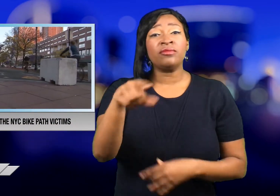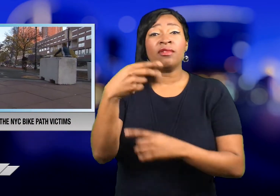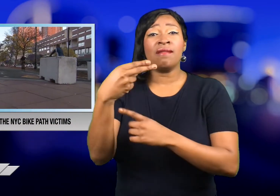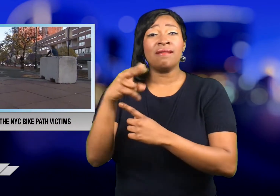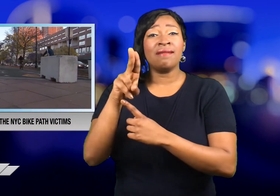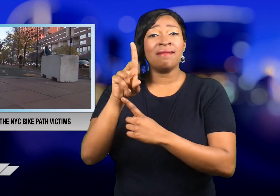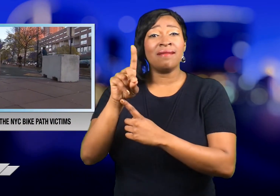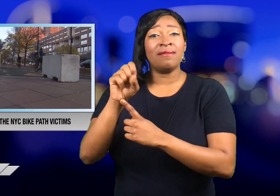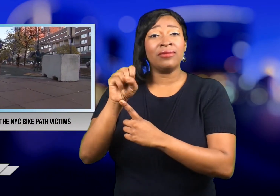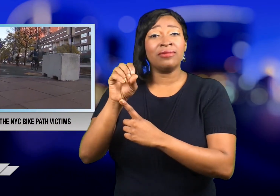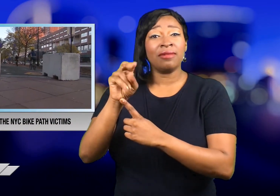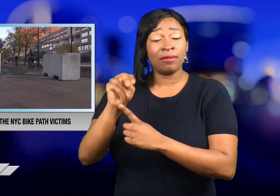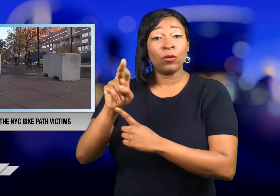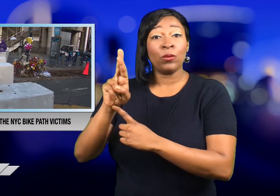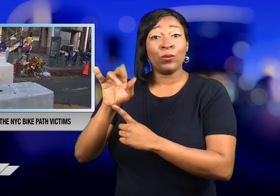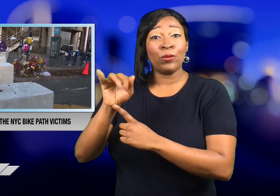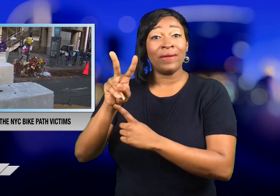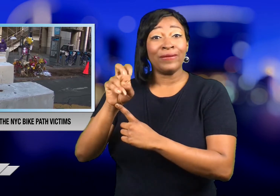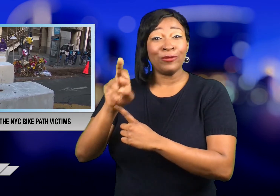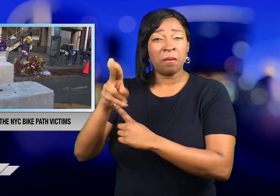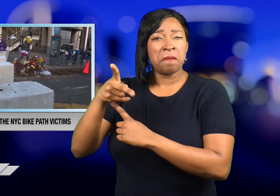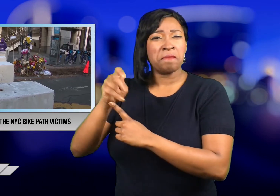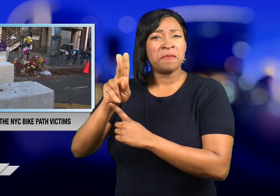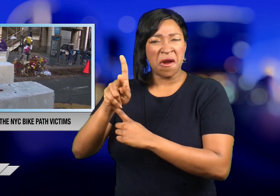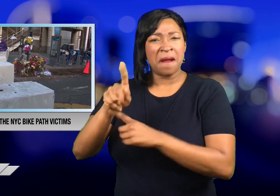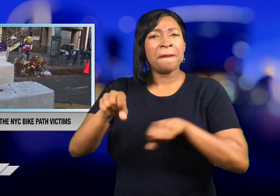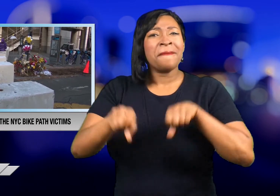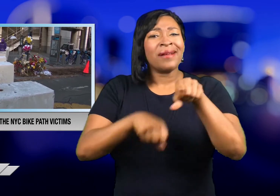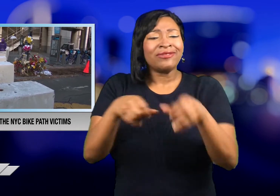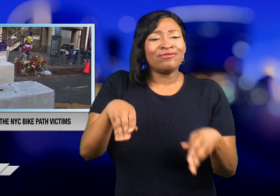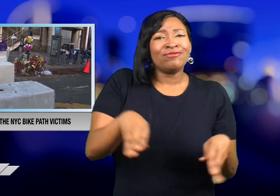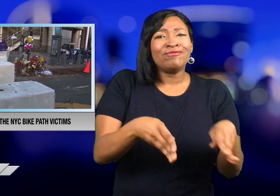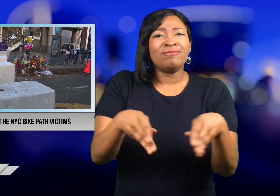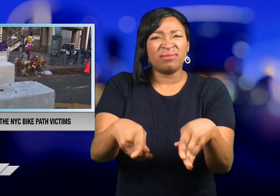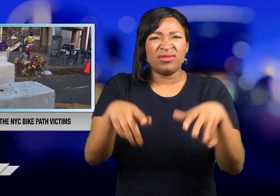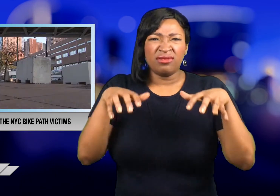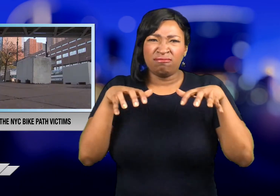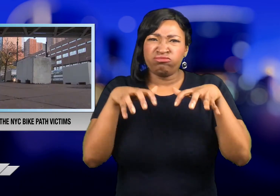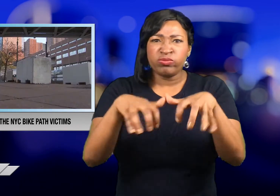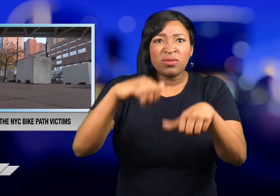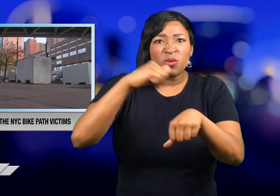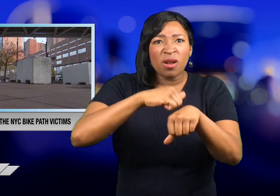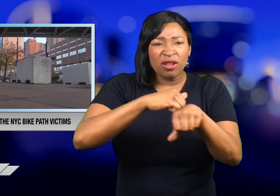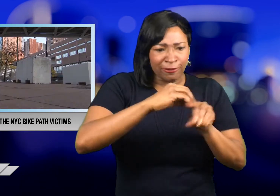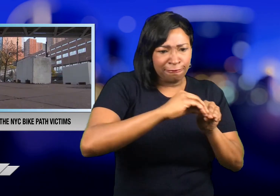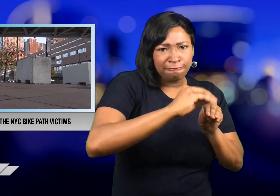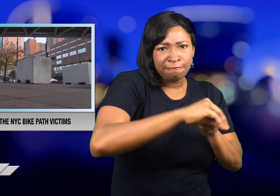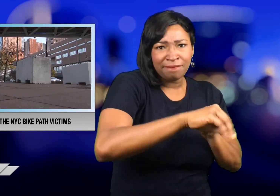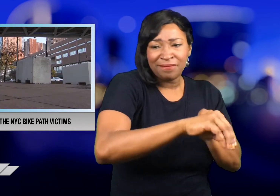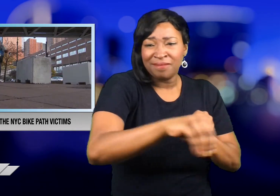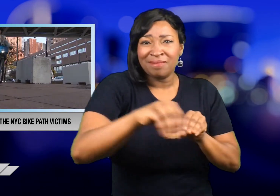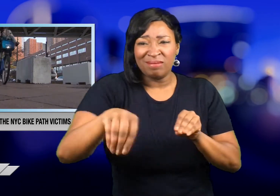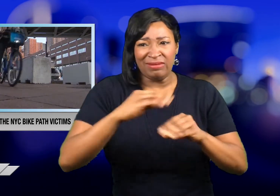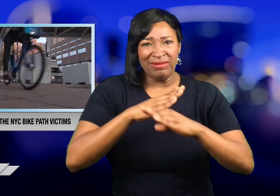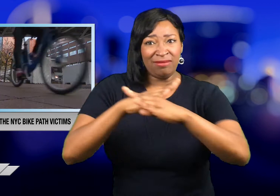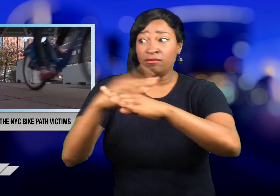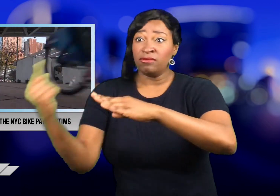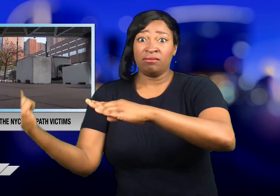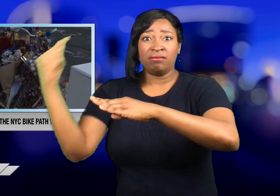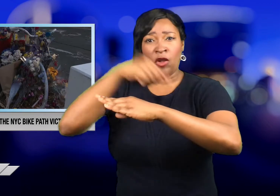barriers in place along the Hudson River Park bike path.